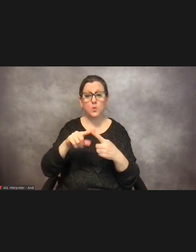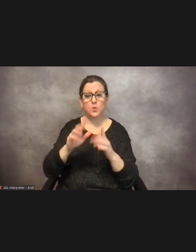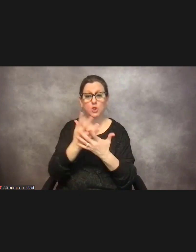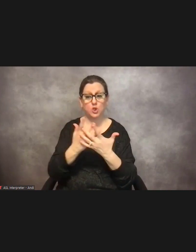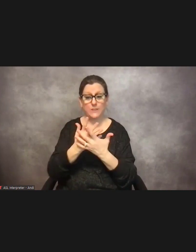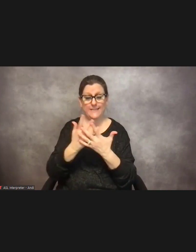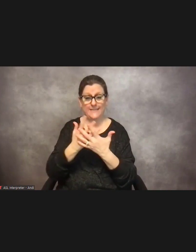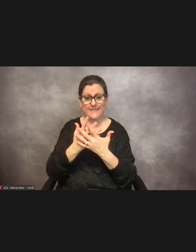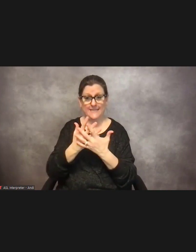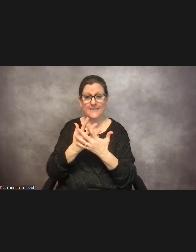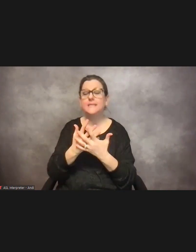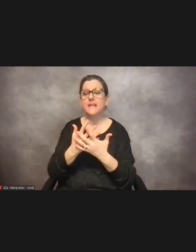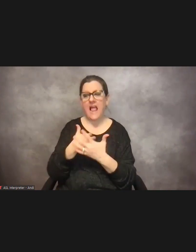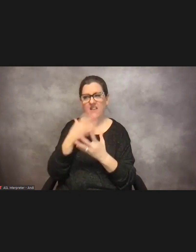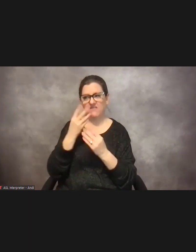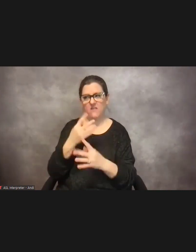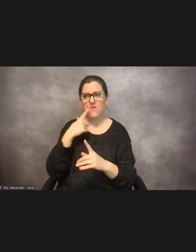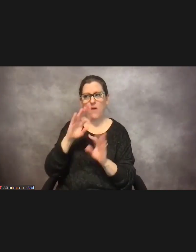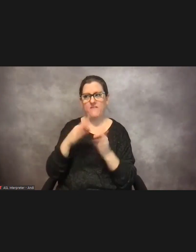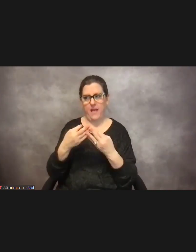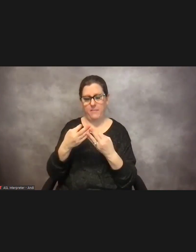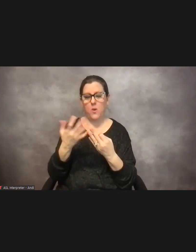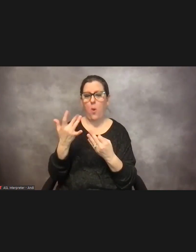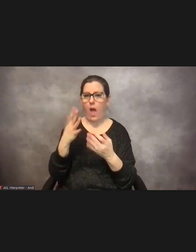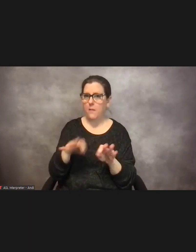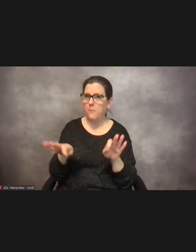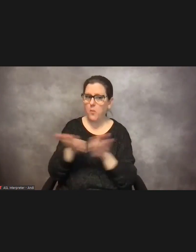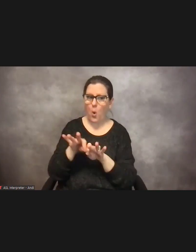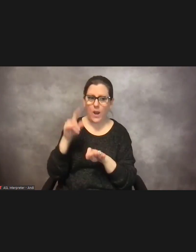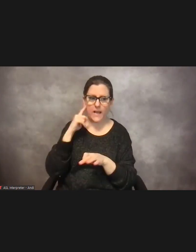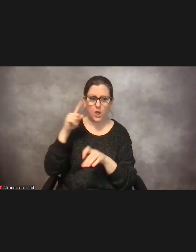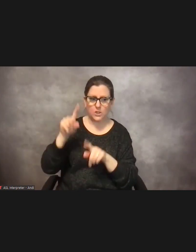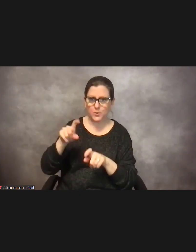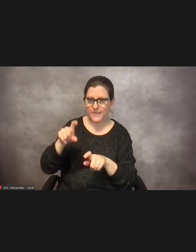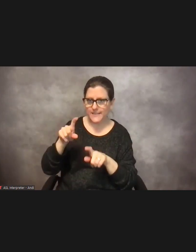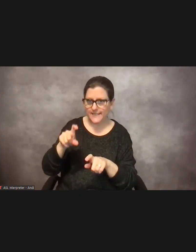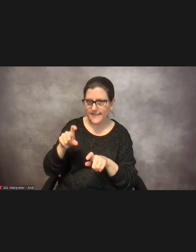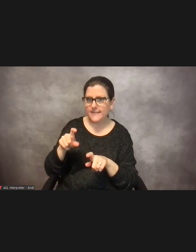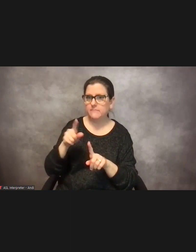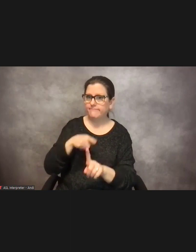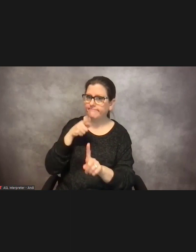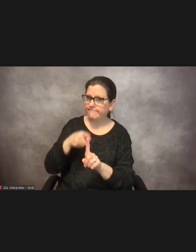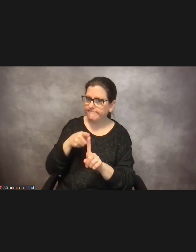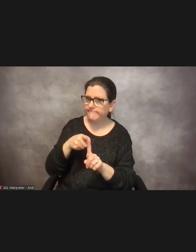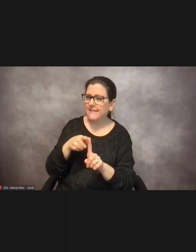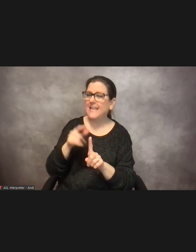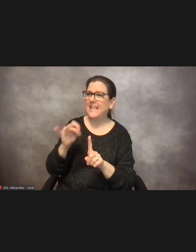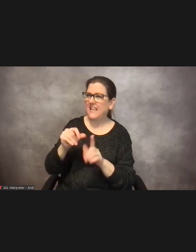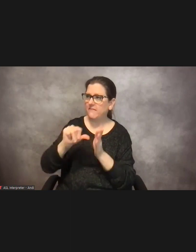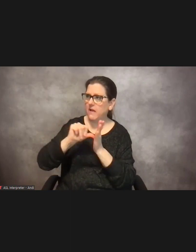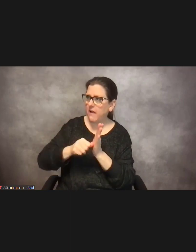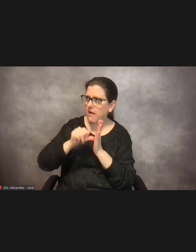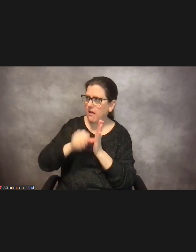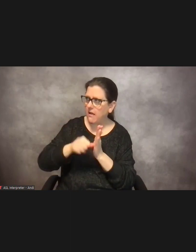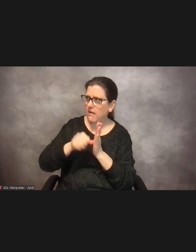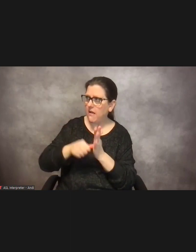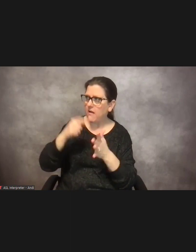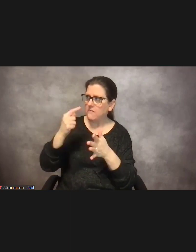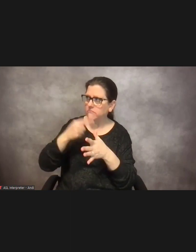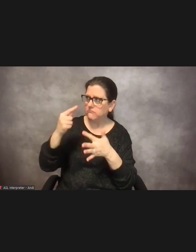preparing to screen, where there's some information for families about the importance of hearing screening, underscoring those main